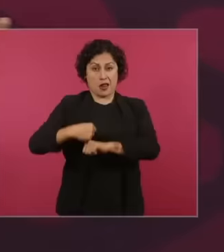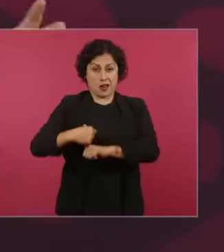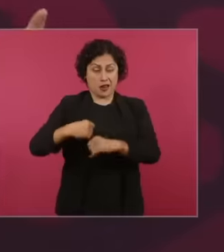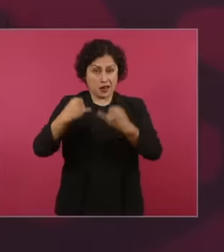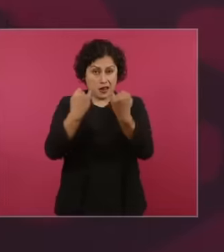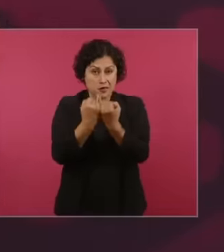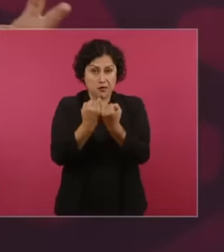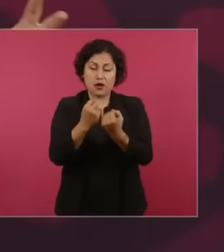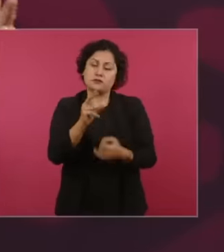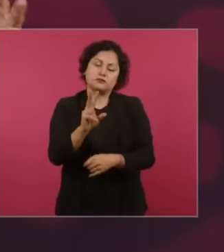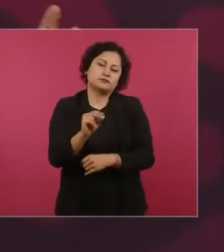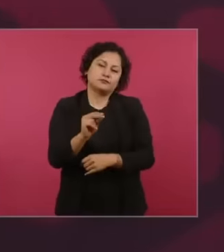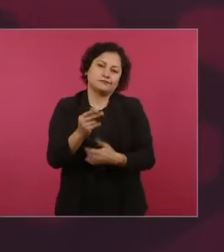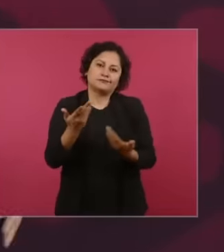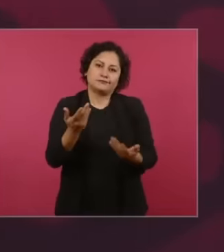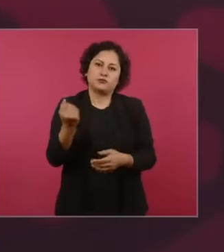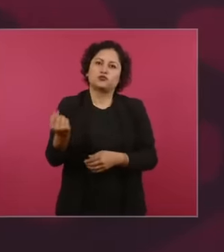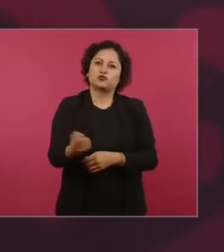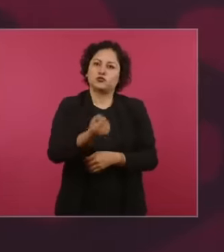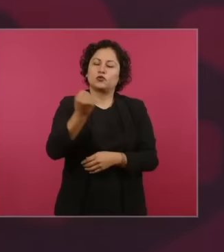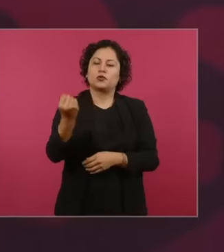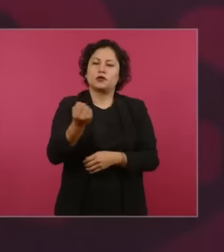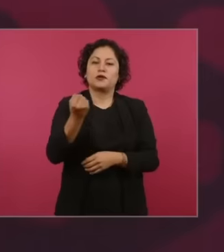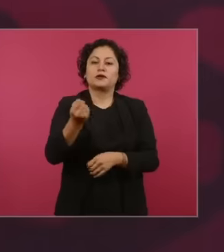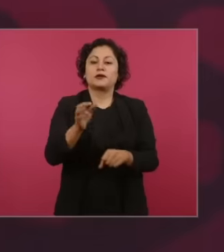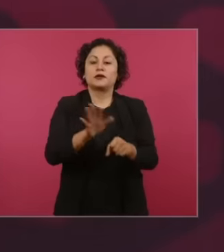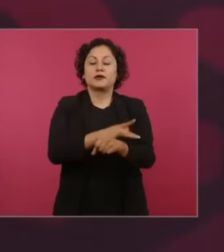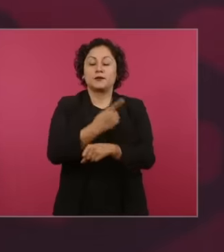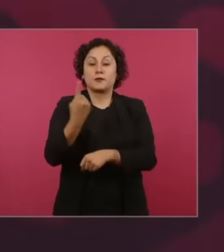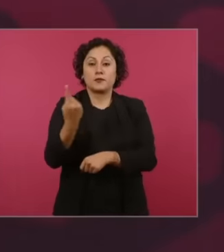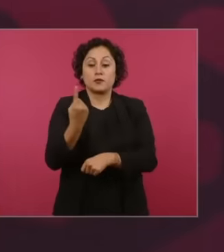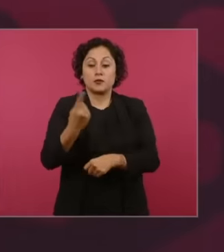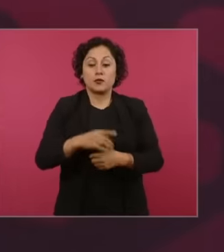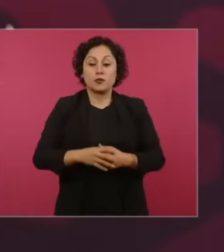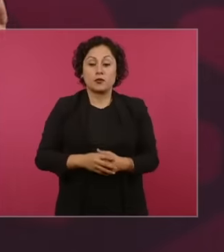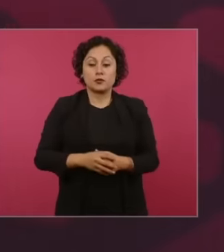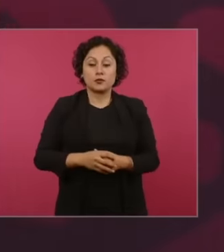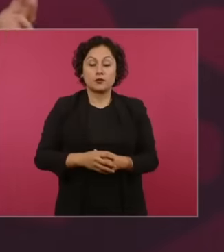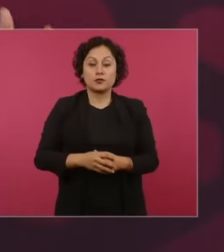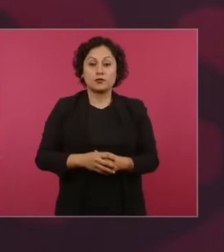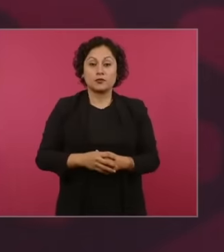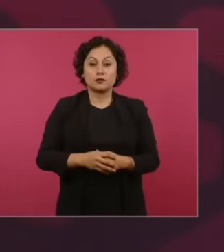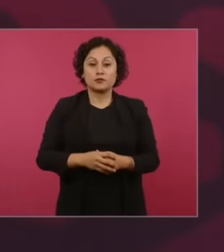very